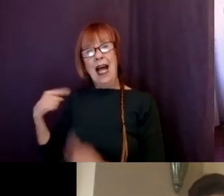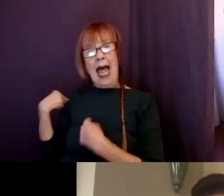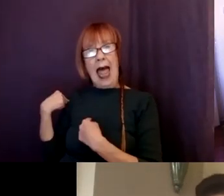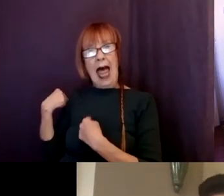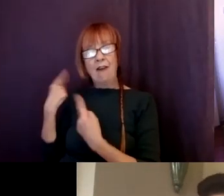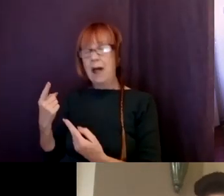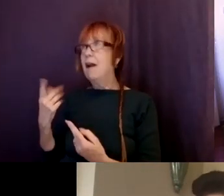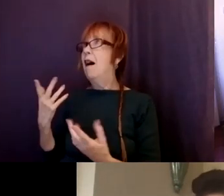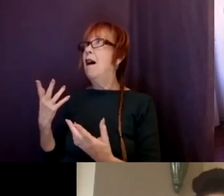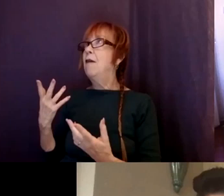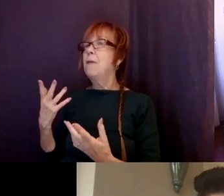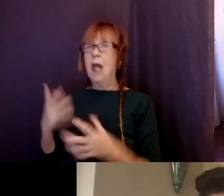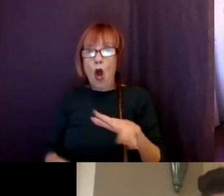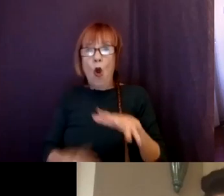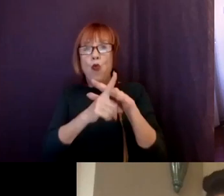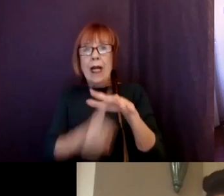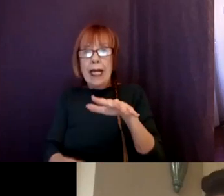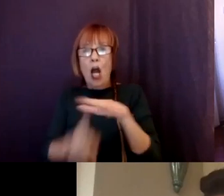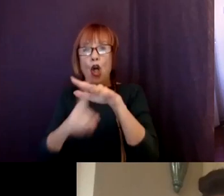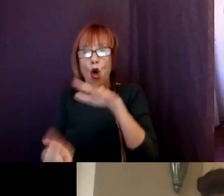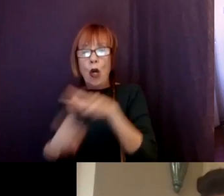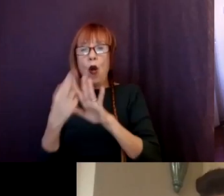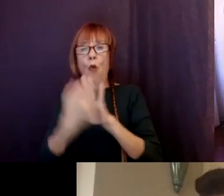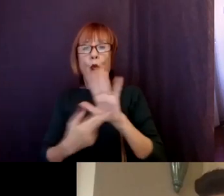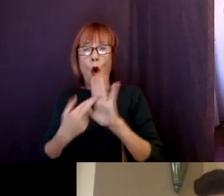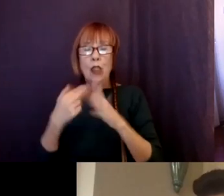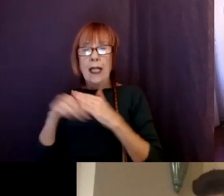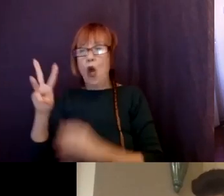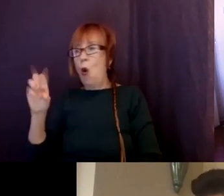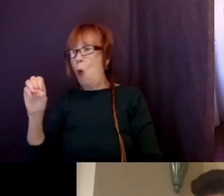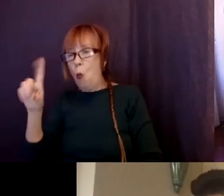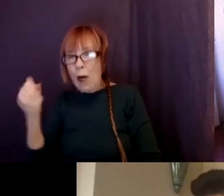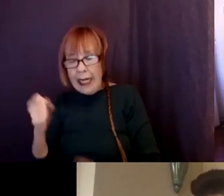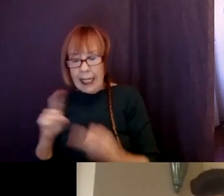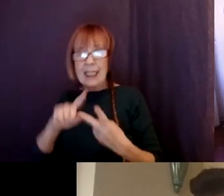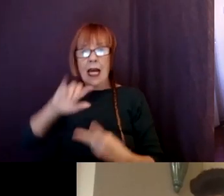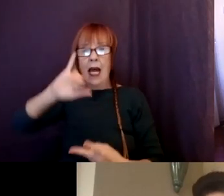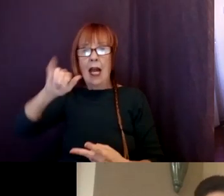reoccurring roles in Weeds, Jericho, The Close, Threat